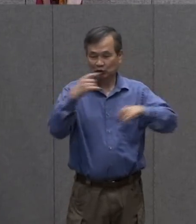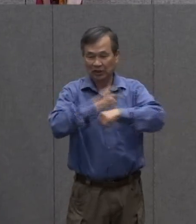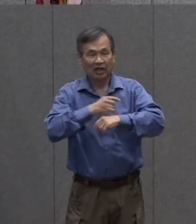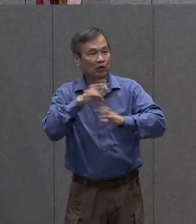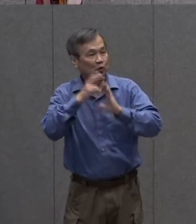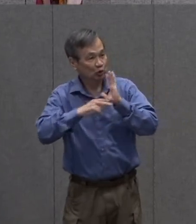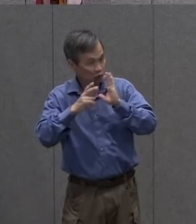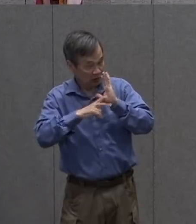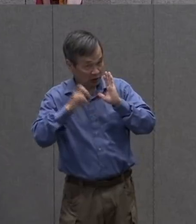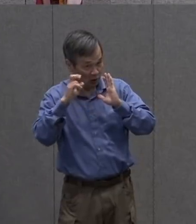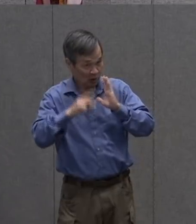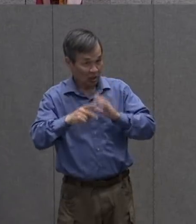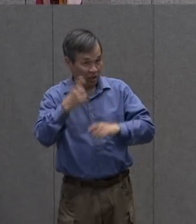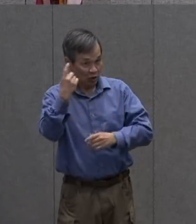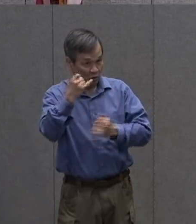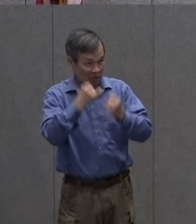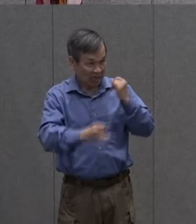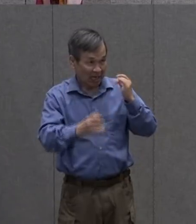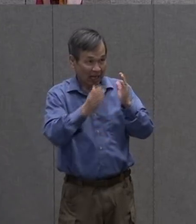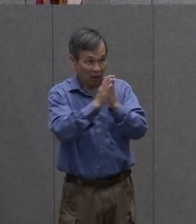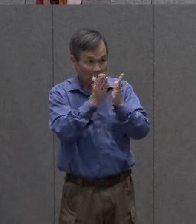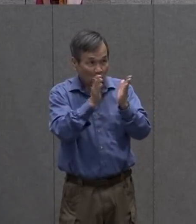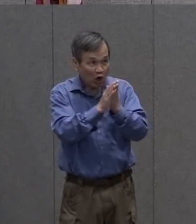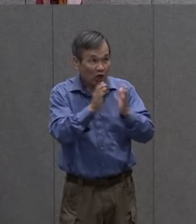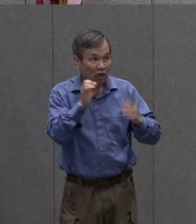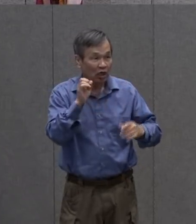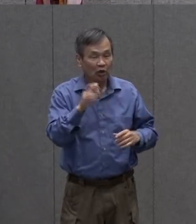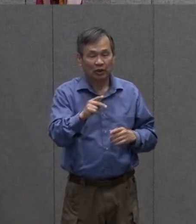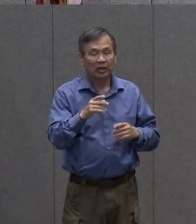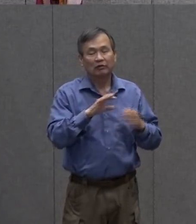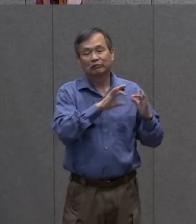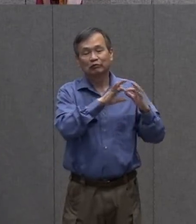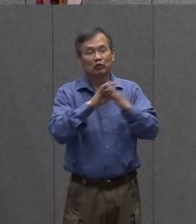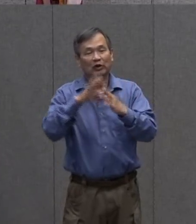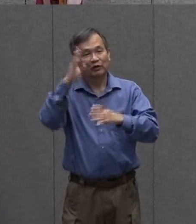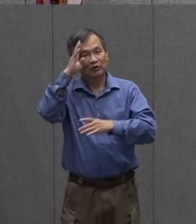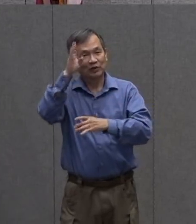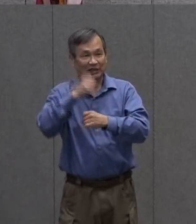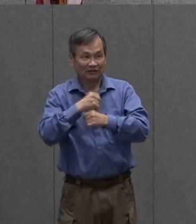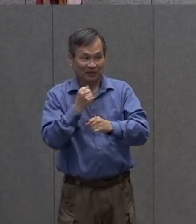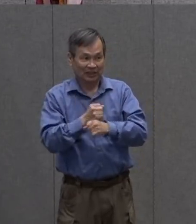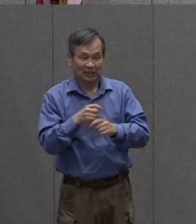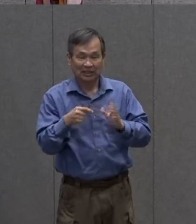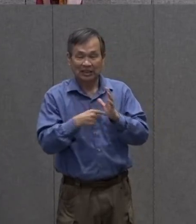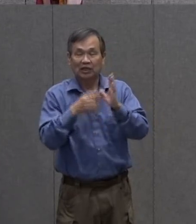We want to share one last book about inventions with you. And this book is called